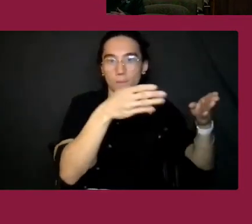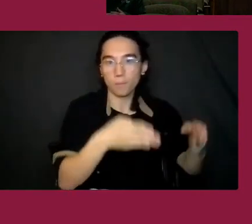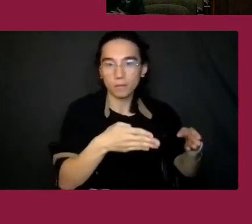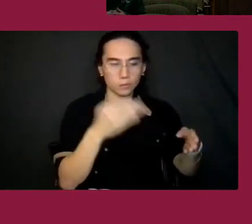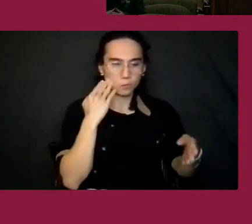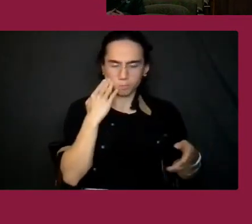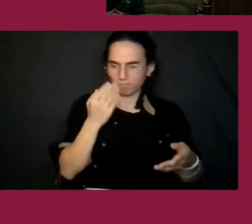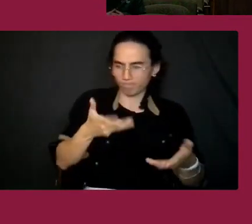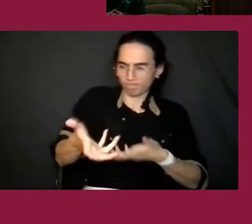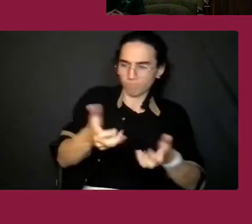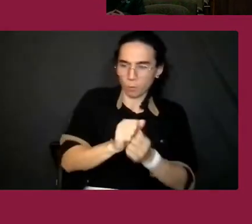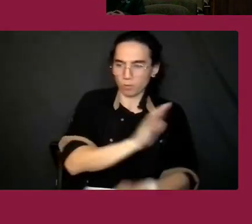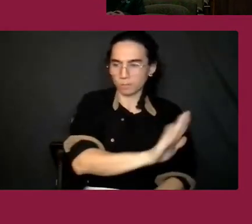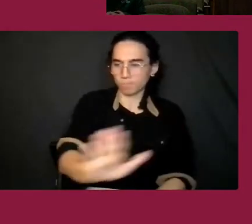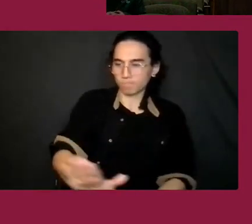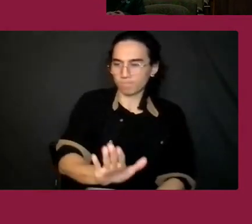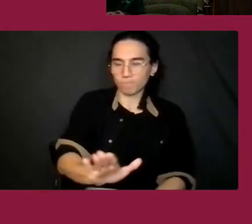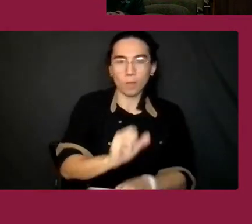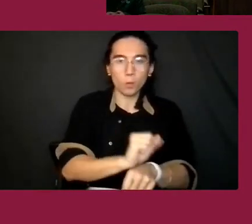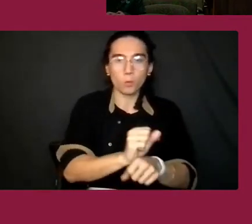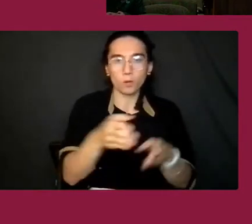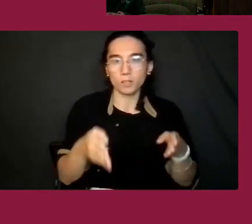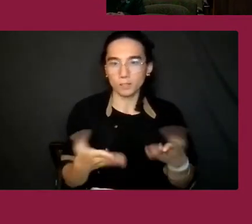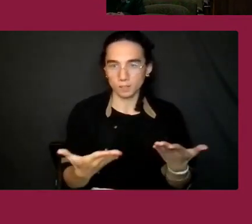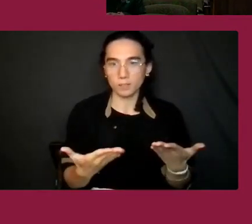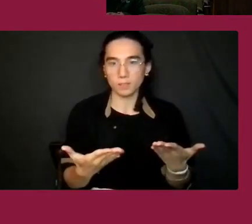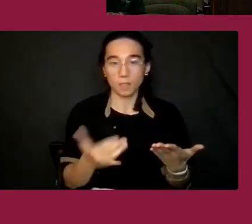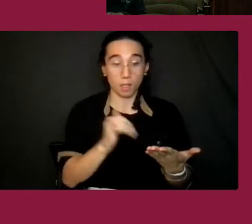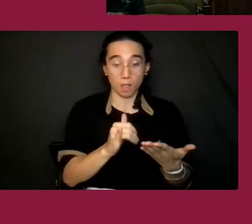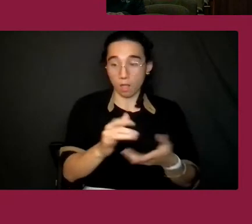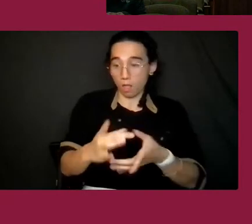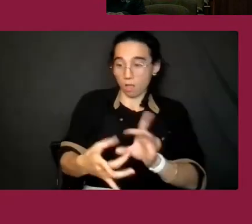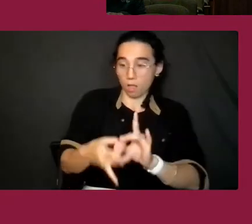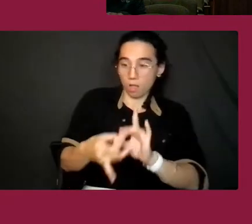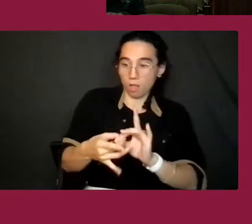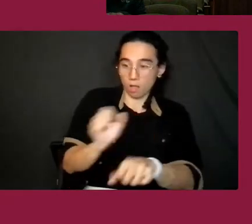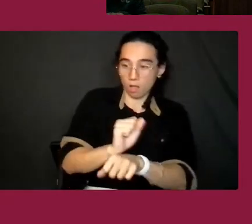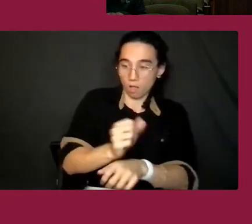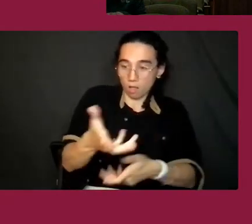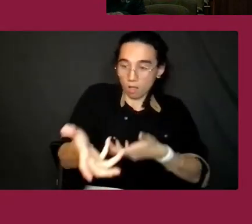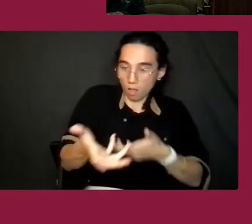which then creates an environment of employer-employee relations